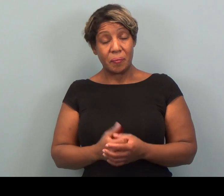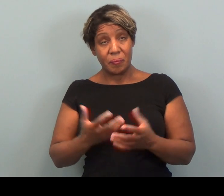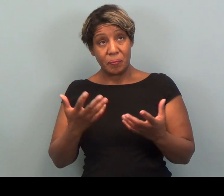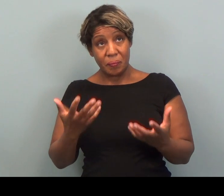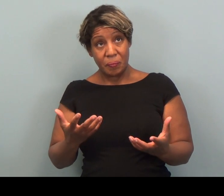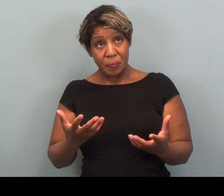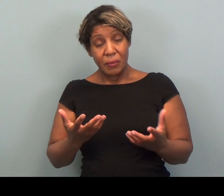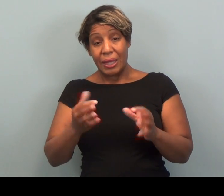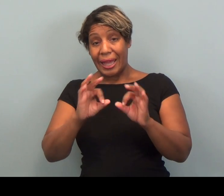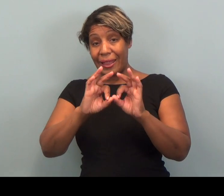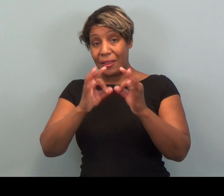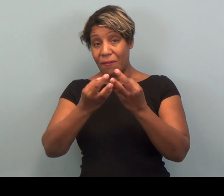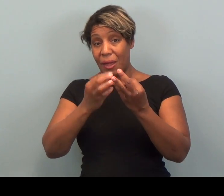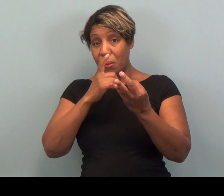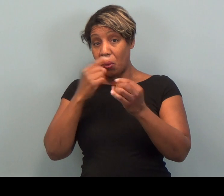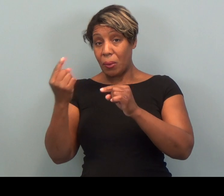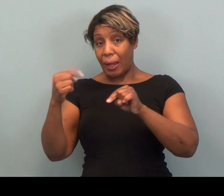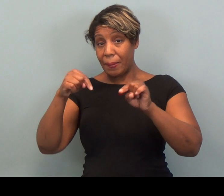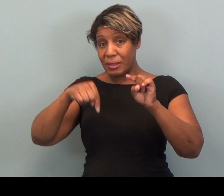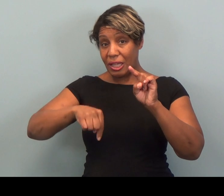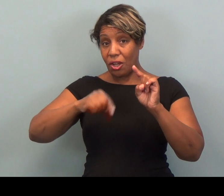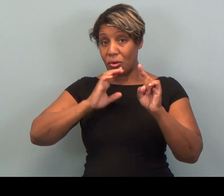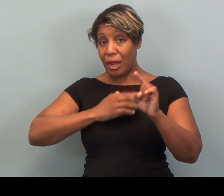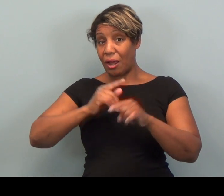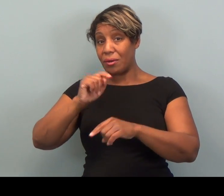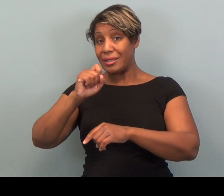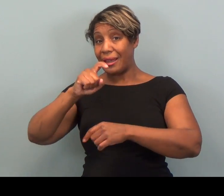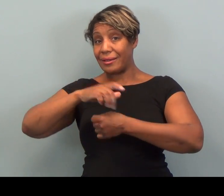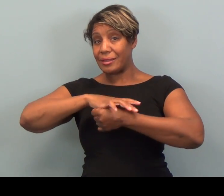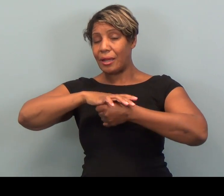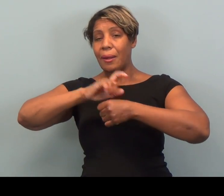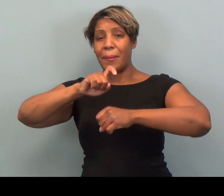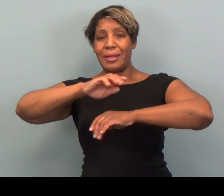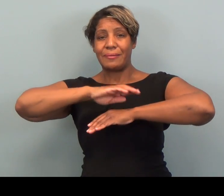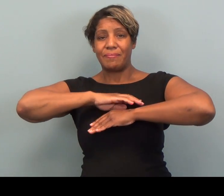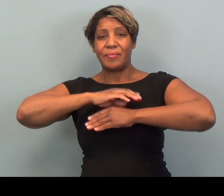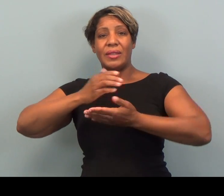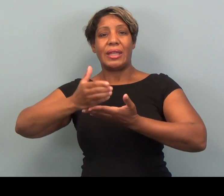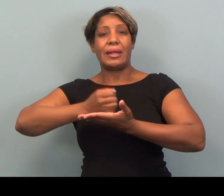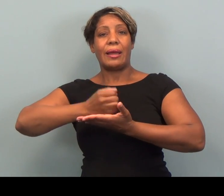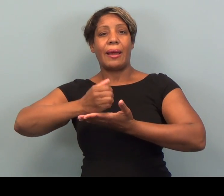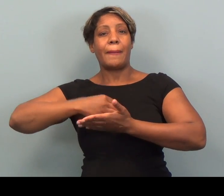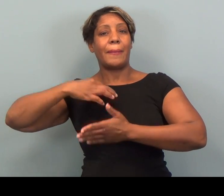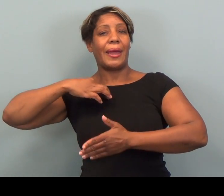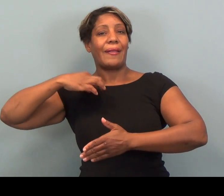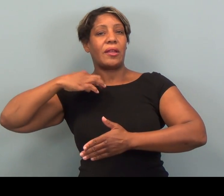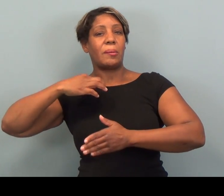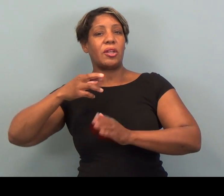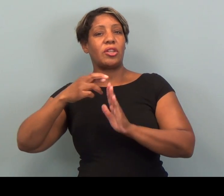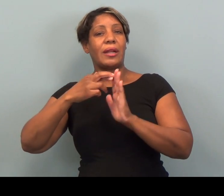So a family that comes to our tax site has to meet income eligibility guidelines.